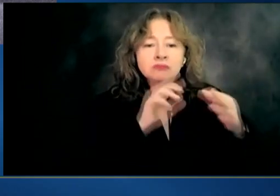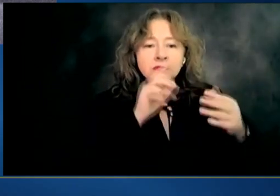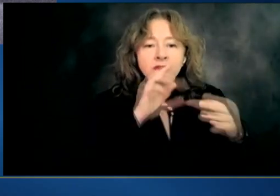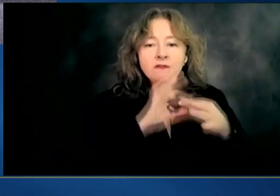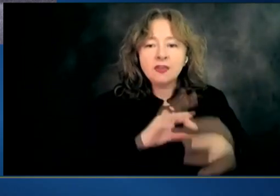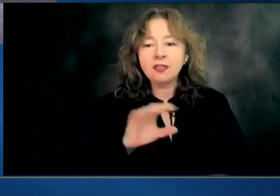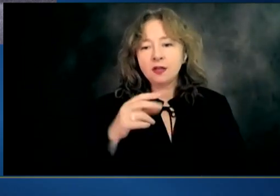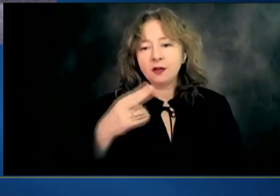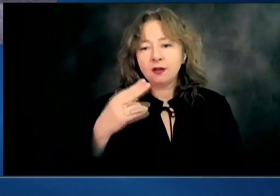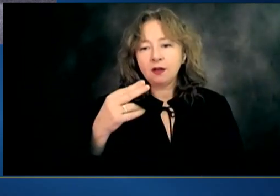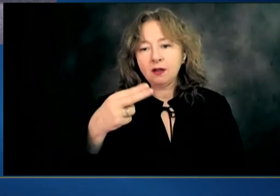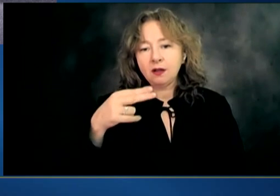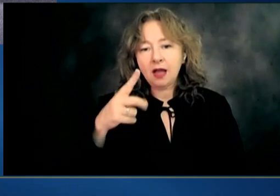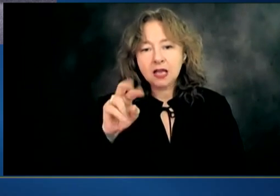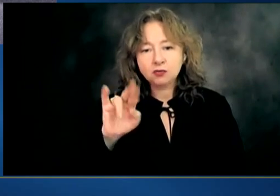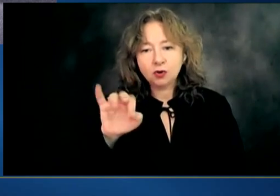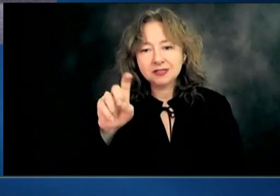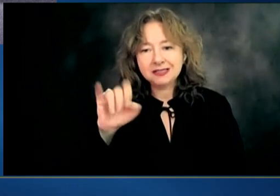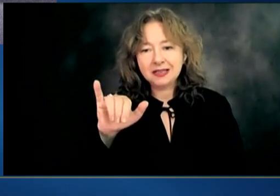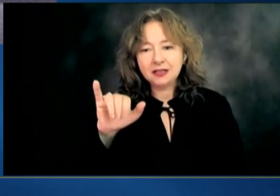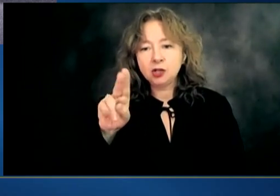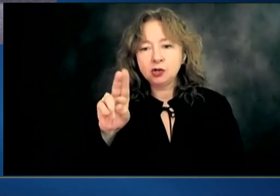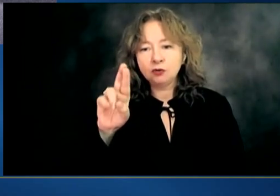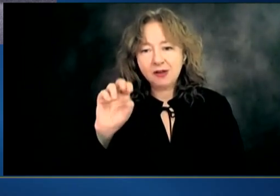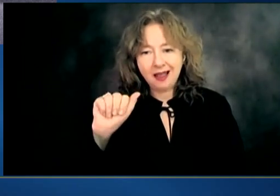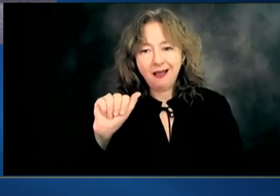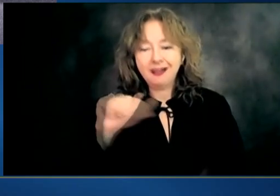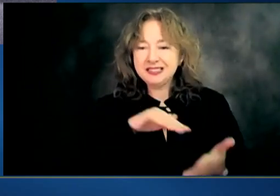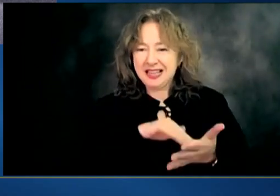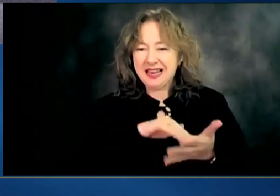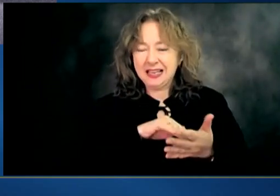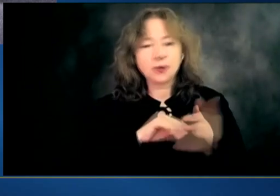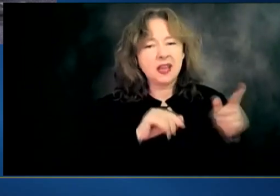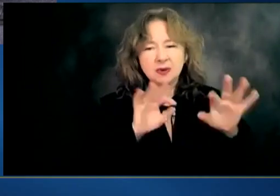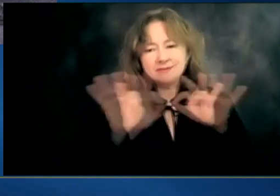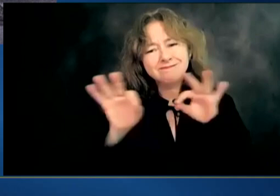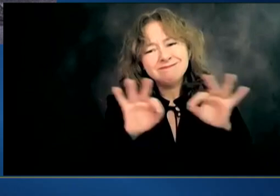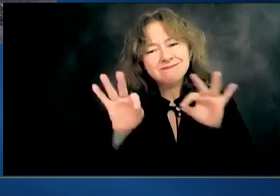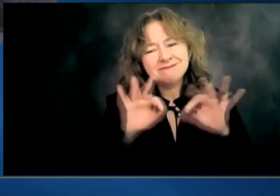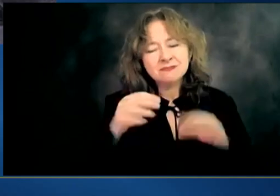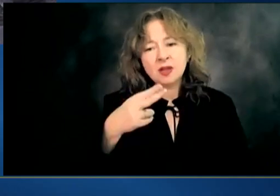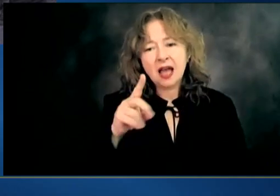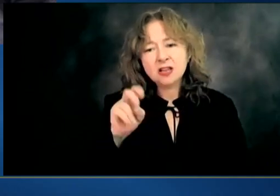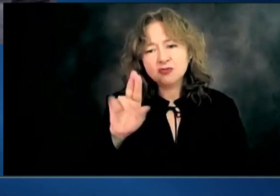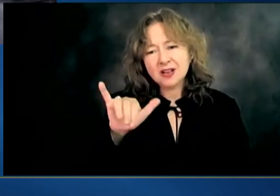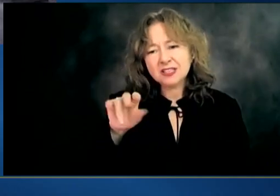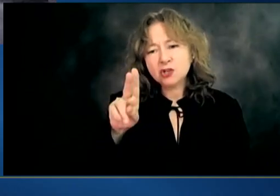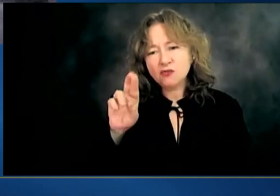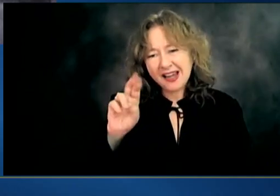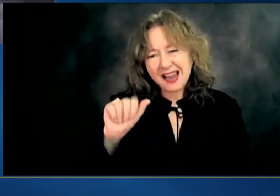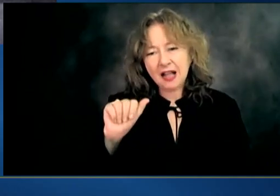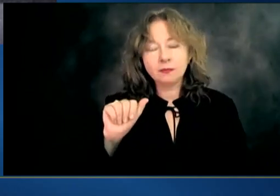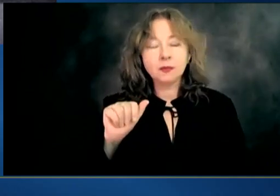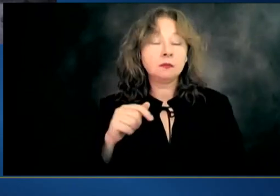talk to me often about hydroxyurea. Now, I was still, you know, a snotty-nosed kid. You know,